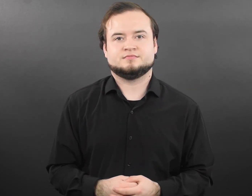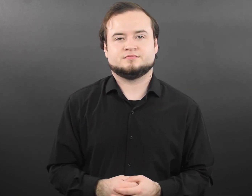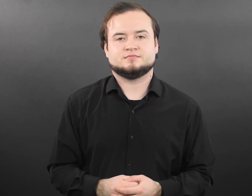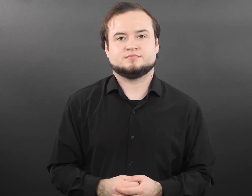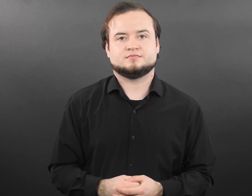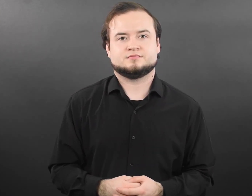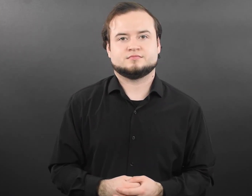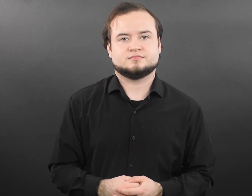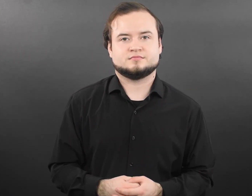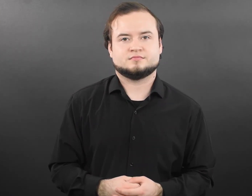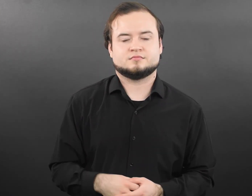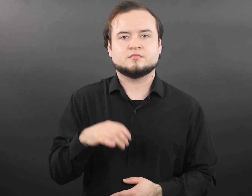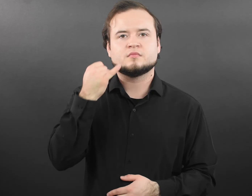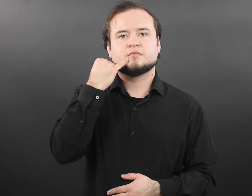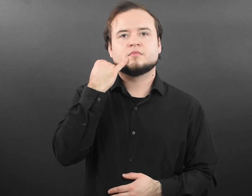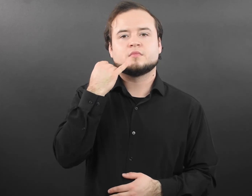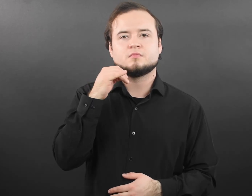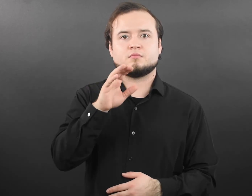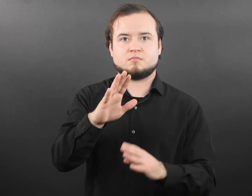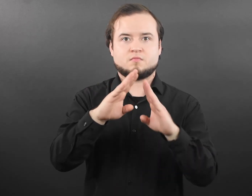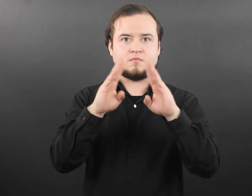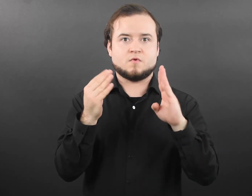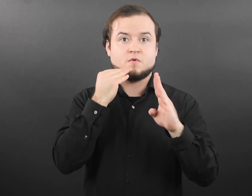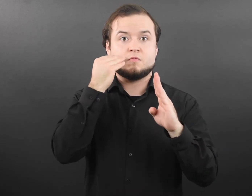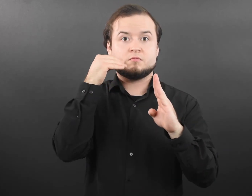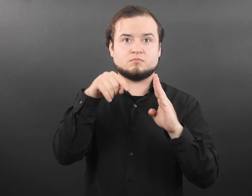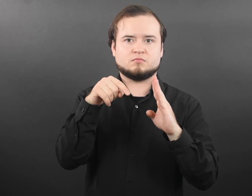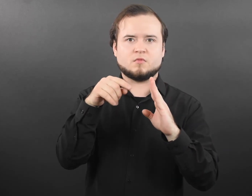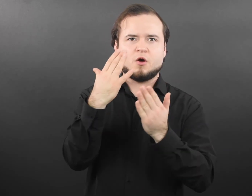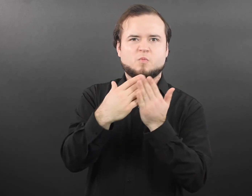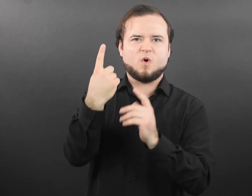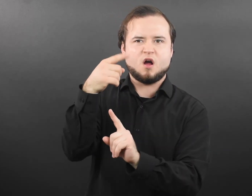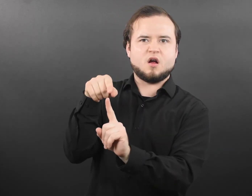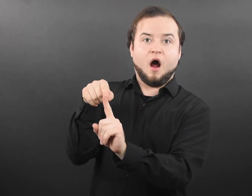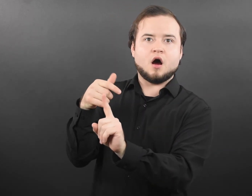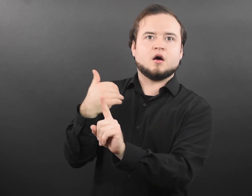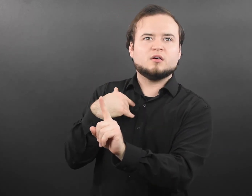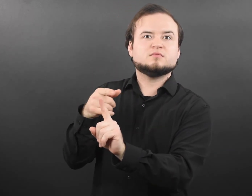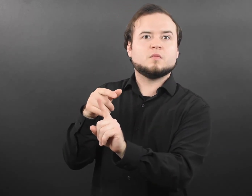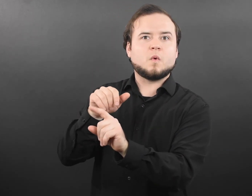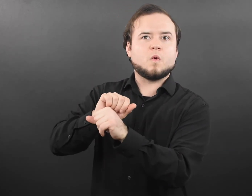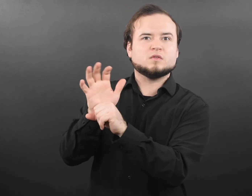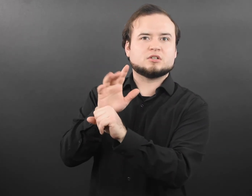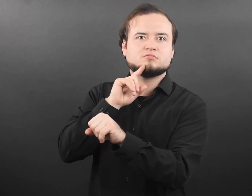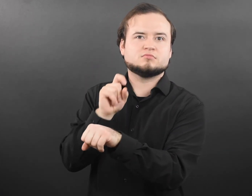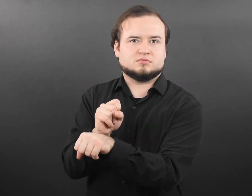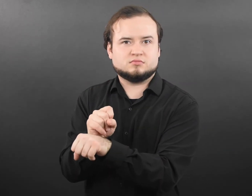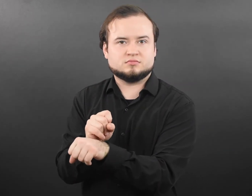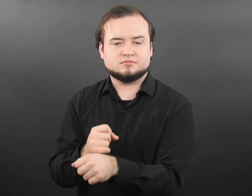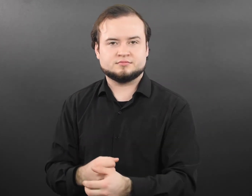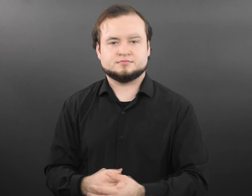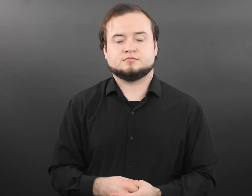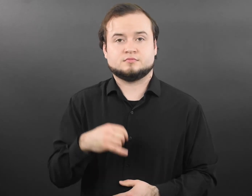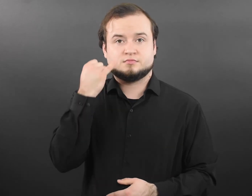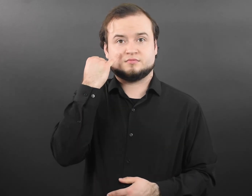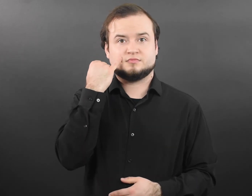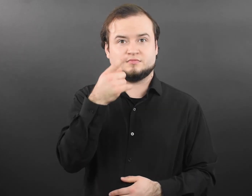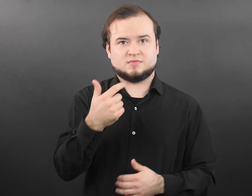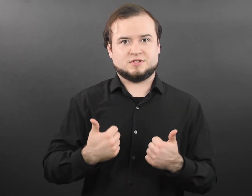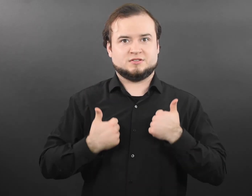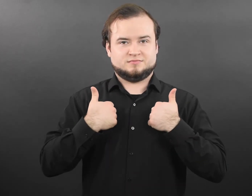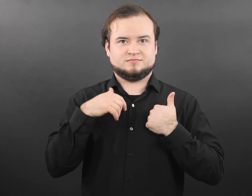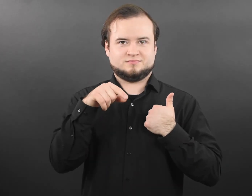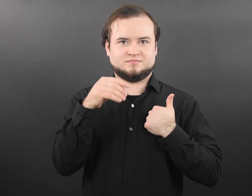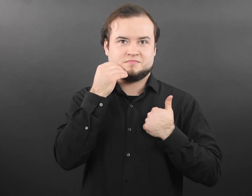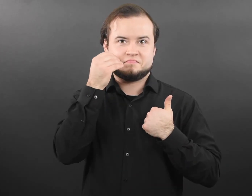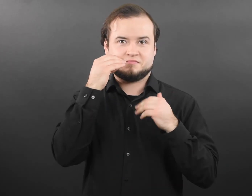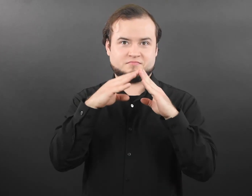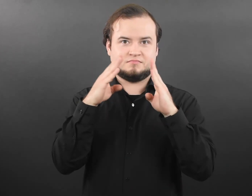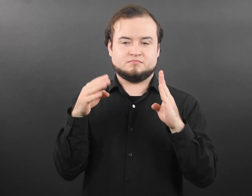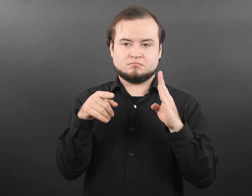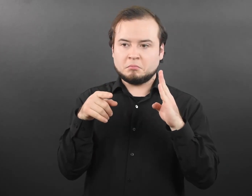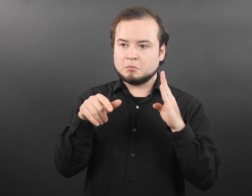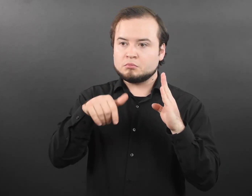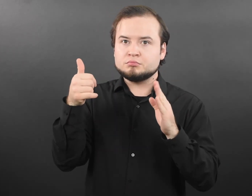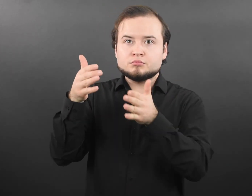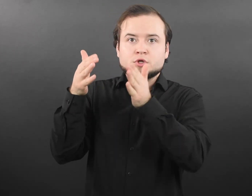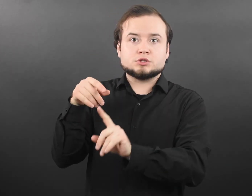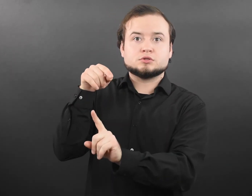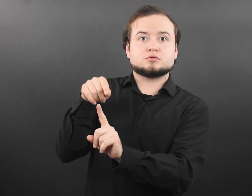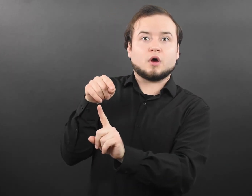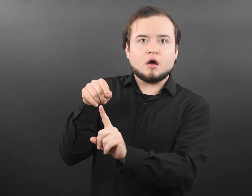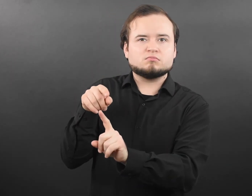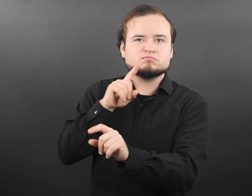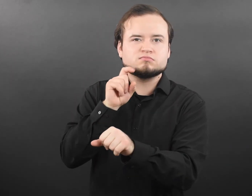If someone in your home has COVID-19 If you live with someone who has COVID-19,